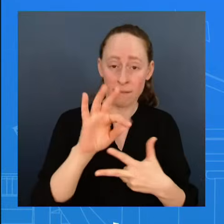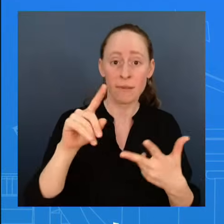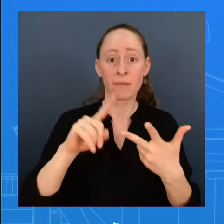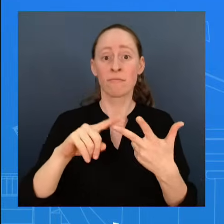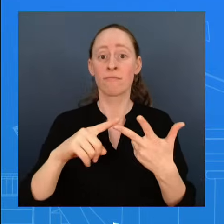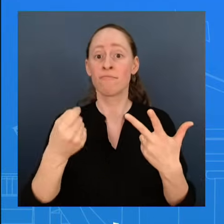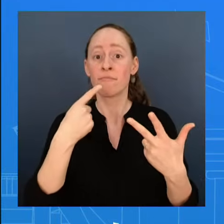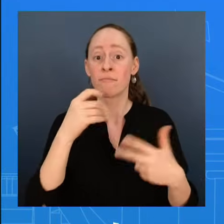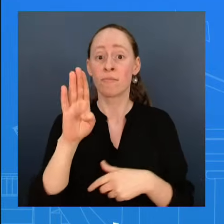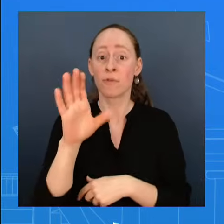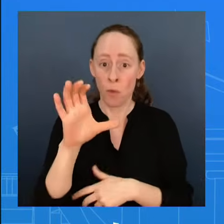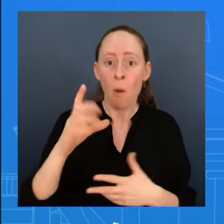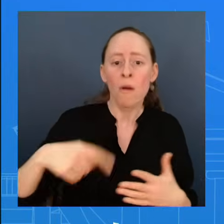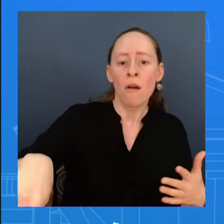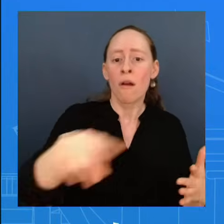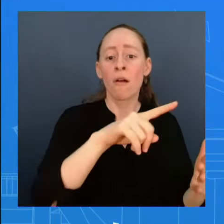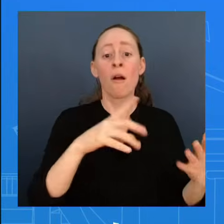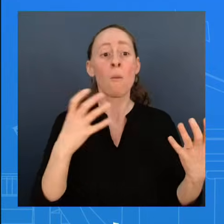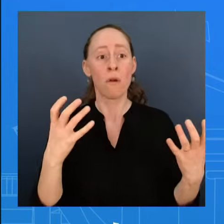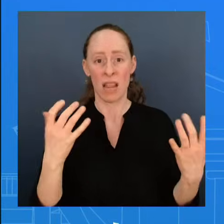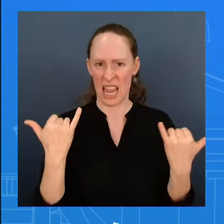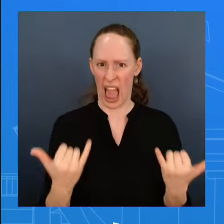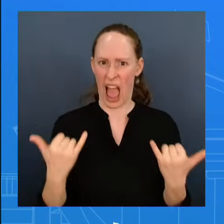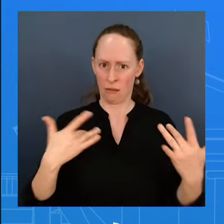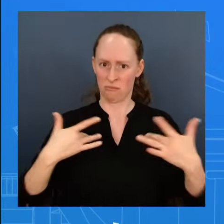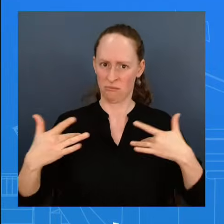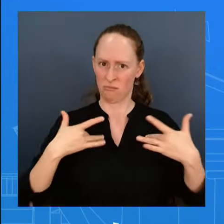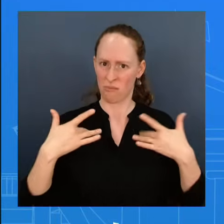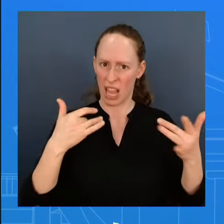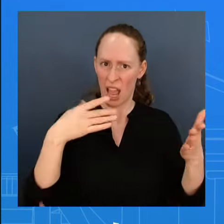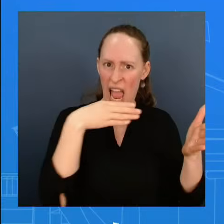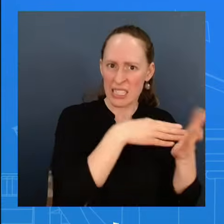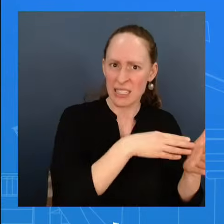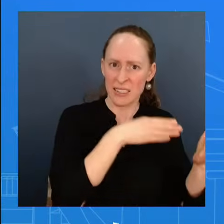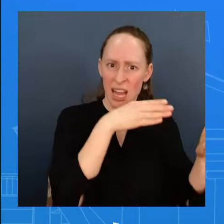that their deeply personal medical data could be used against them.